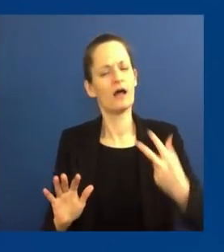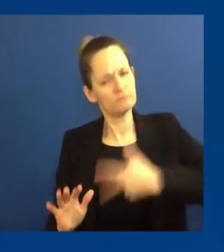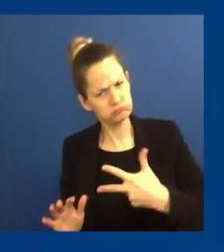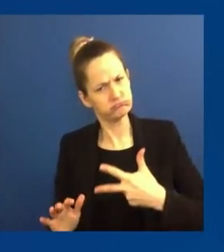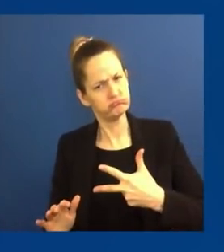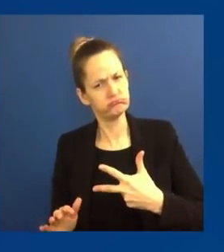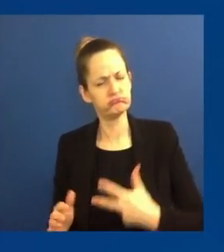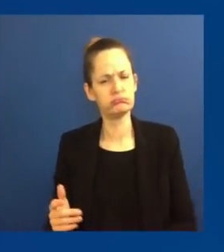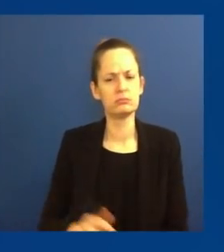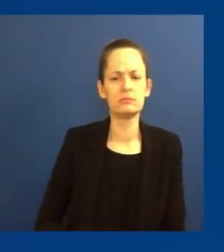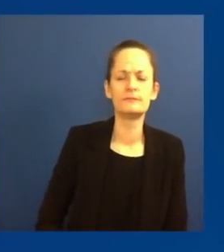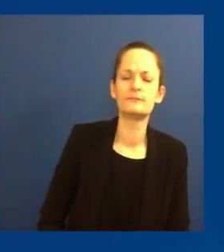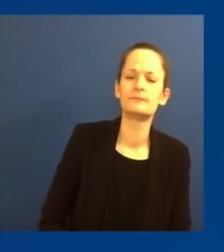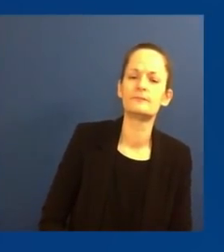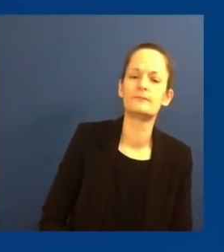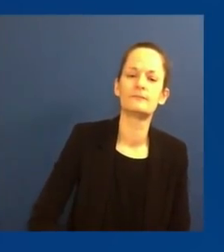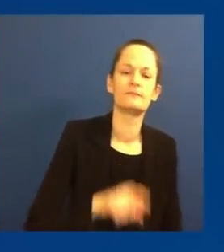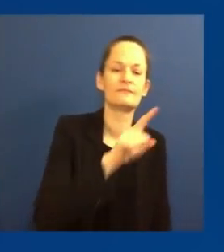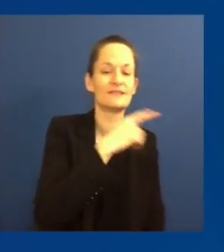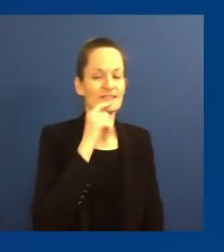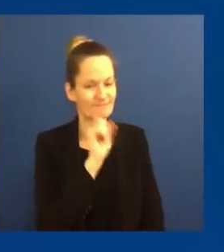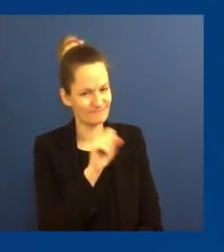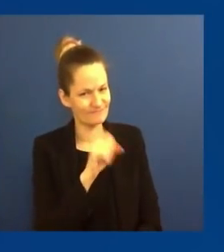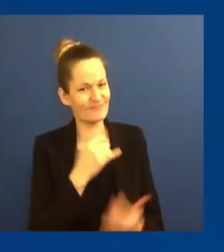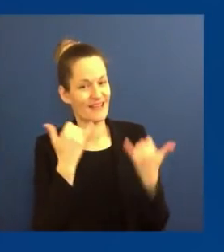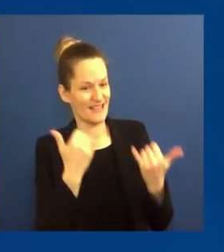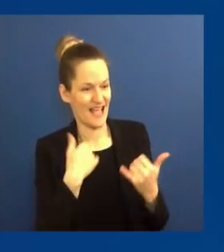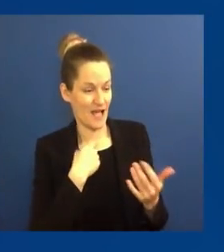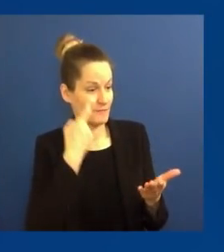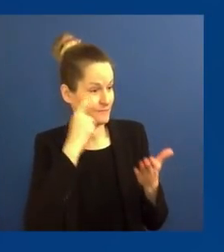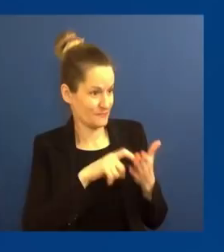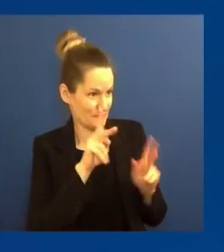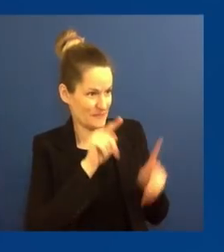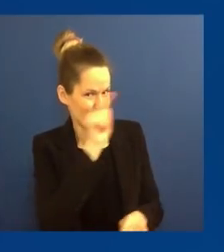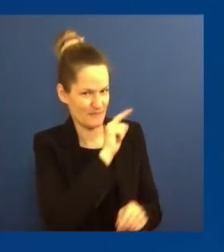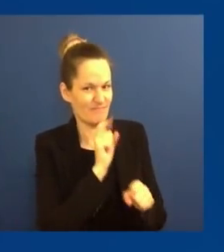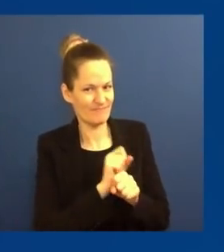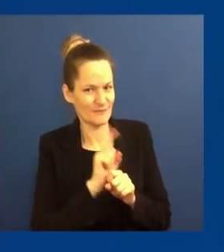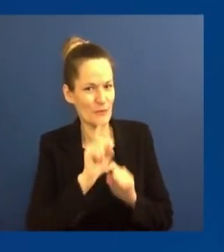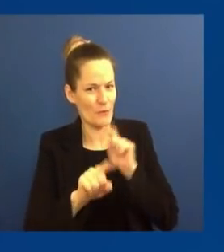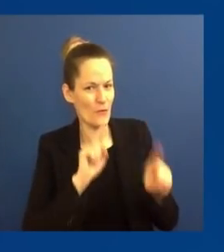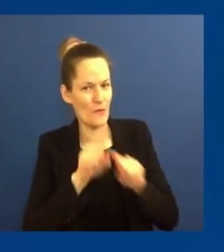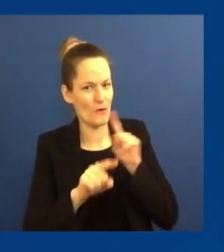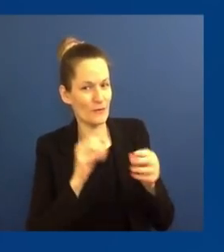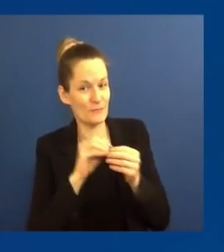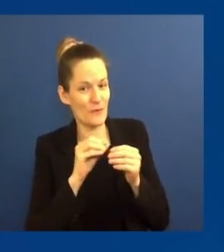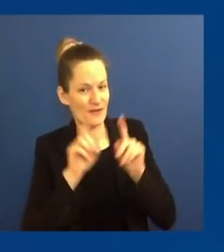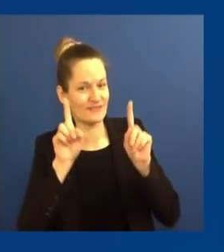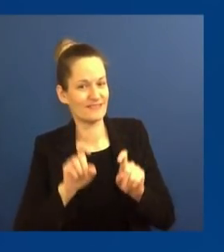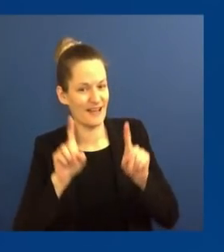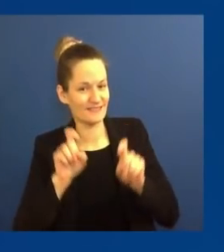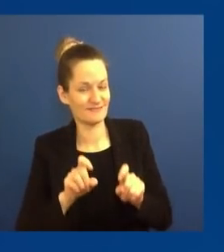and completing the process quickly. As we said, the website is working well. And I know from personal experience